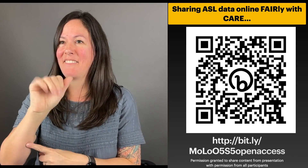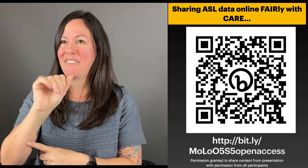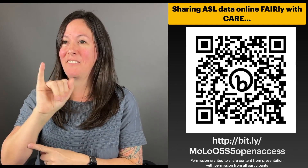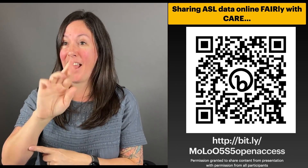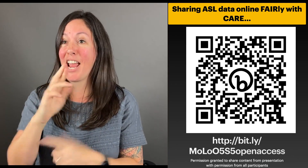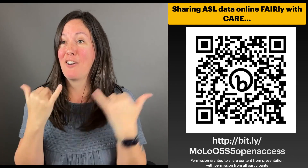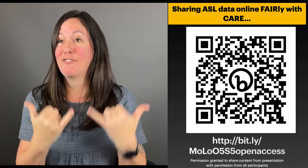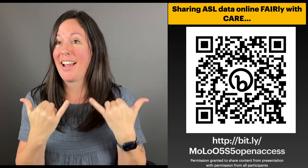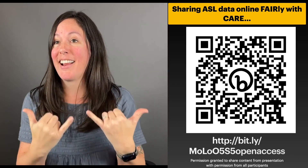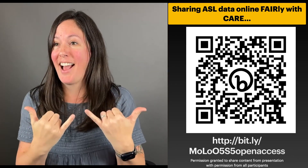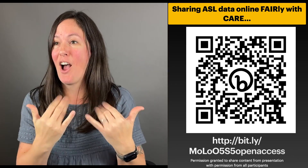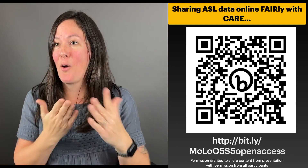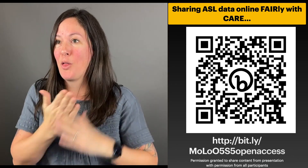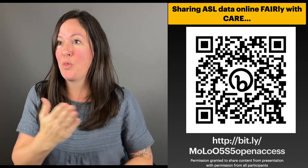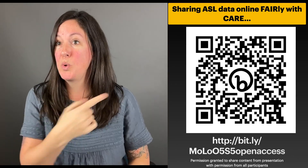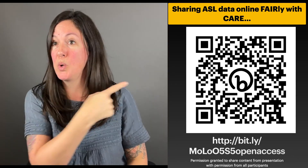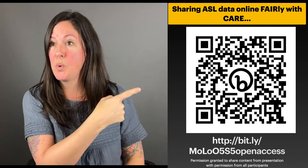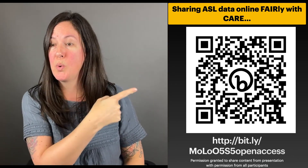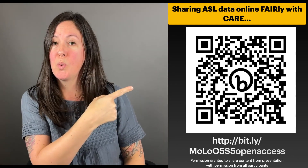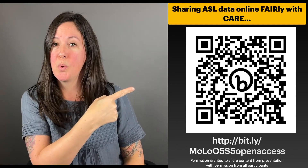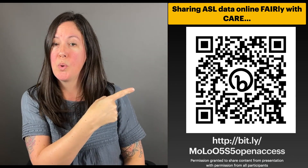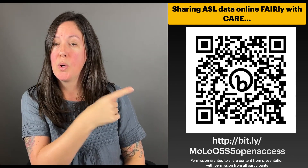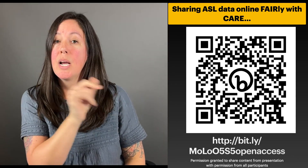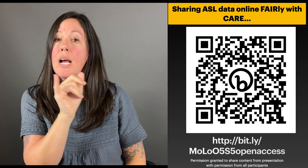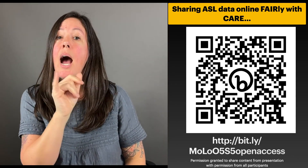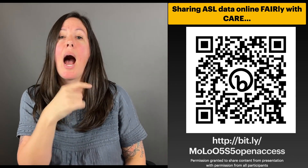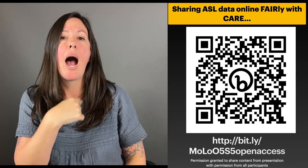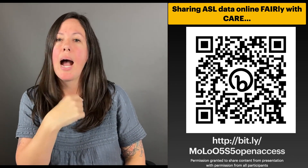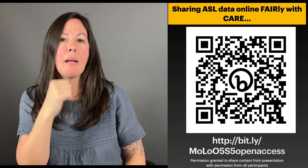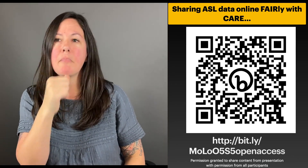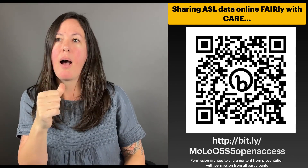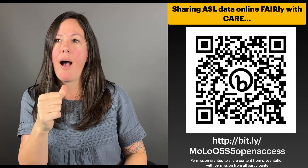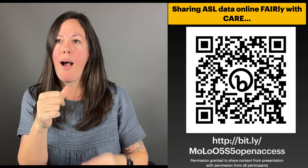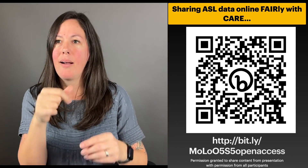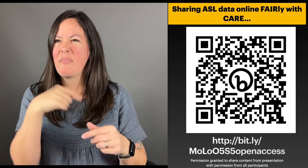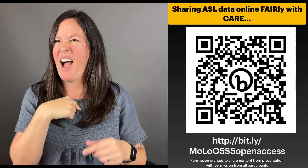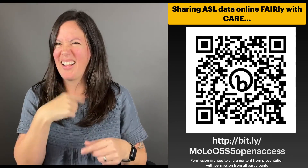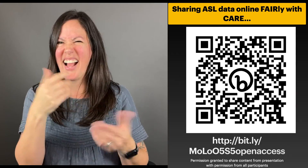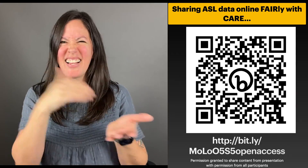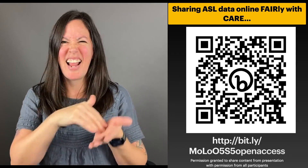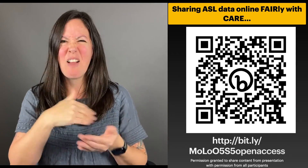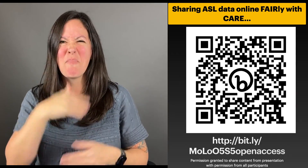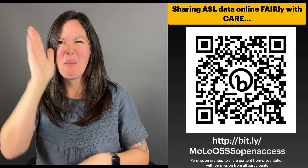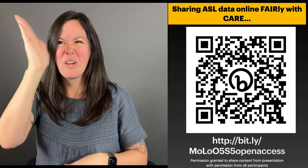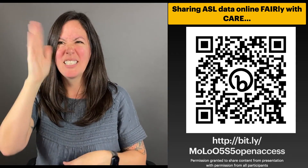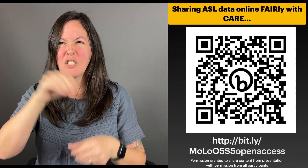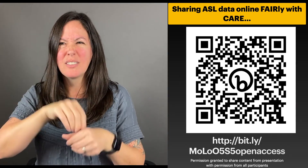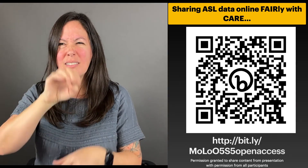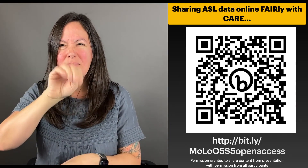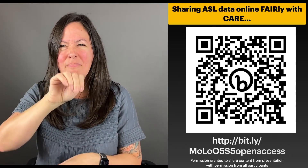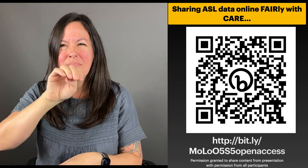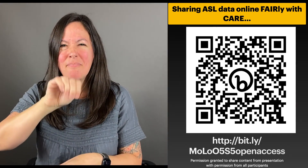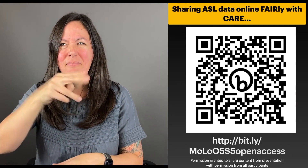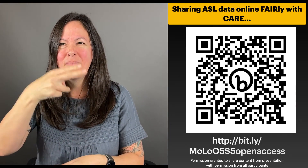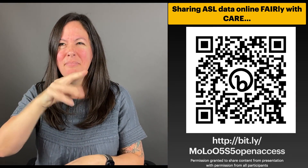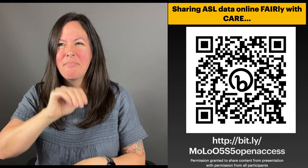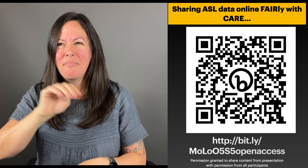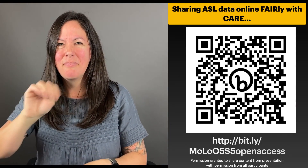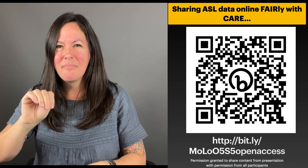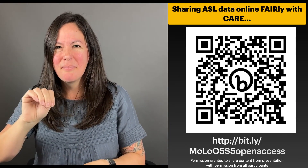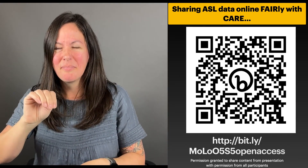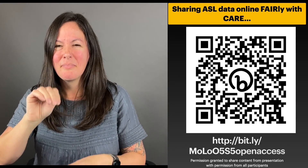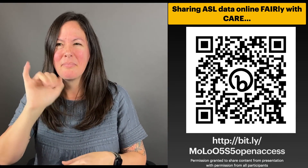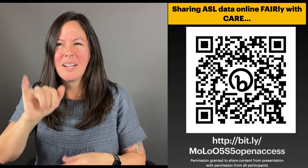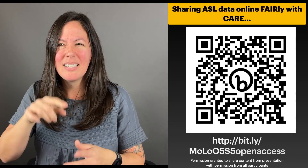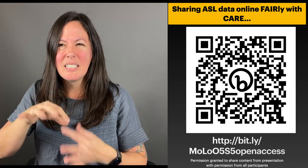what those two mean but I am practicing the F in FAIR right now just